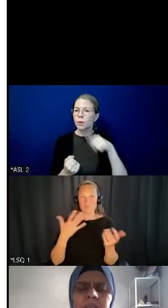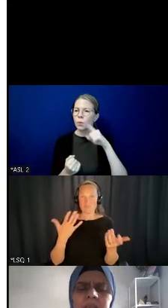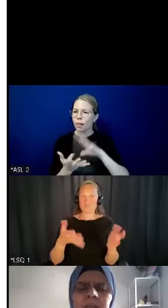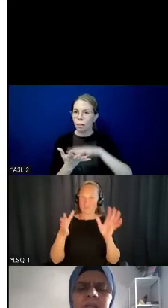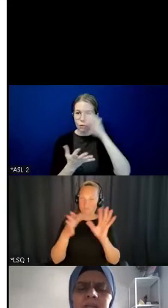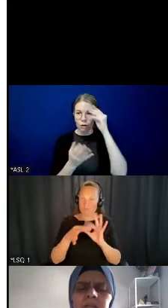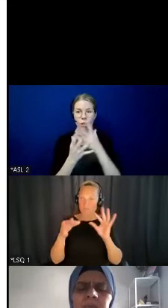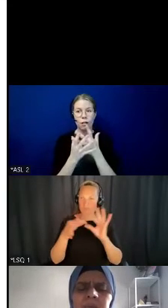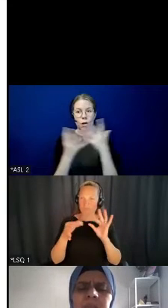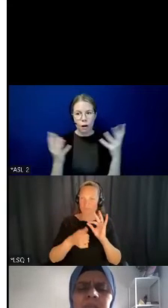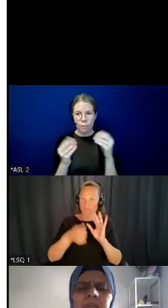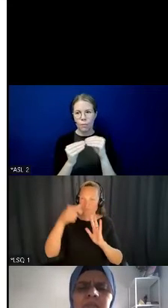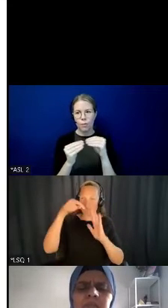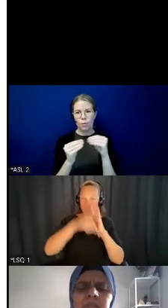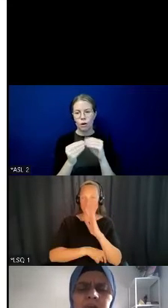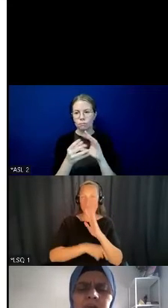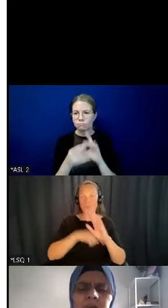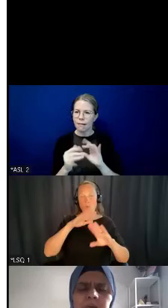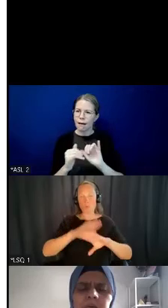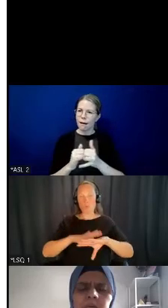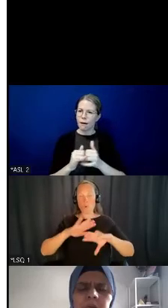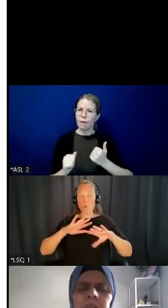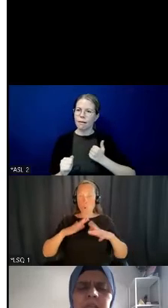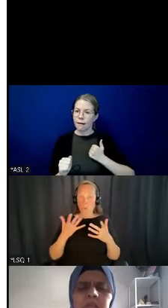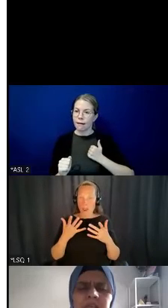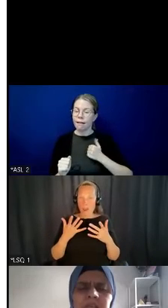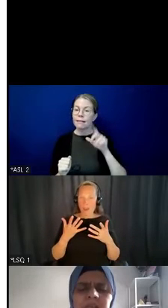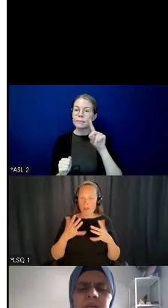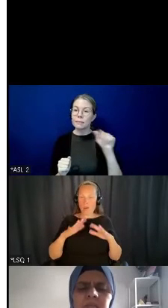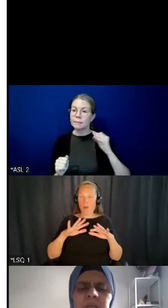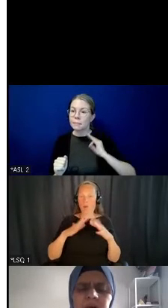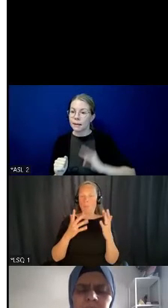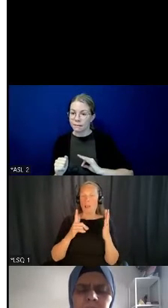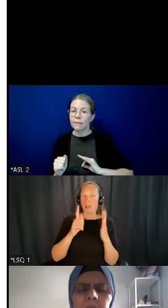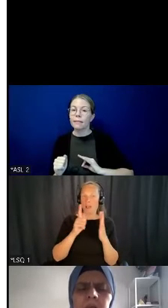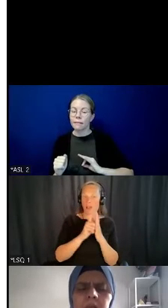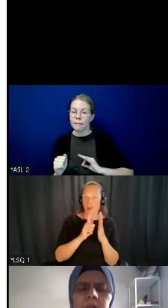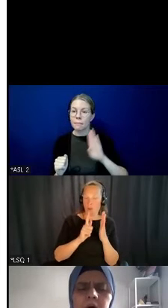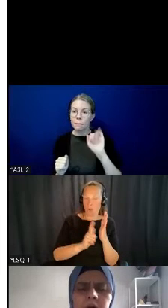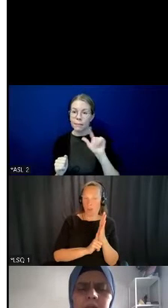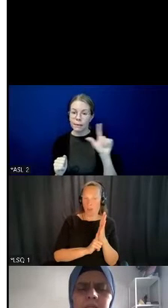THE CANADA DISABILITY BENEFIT BILL WILL INDEED BECOME LAW.